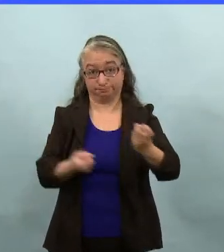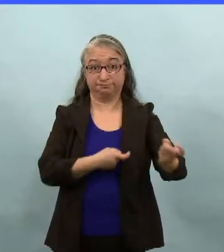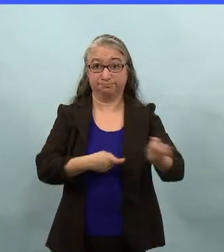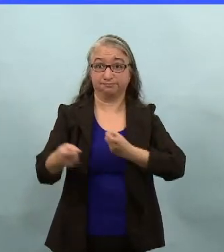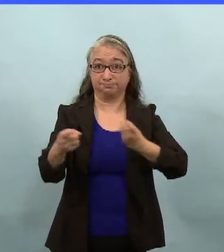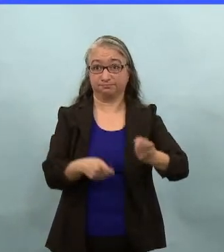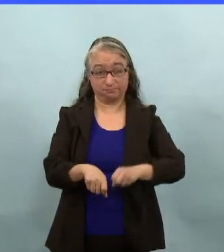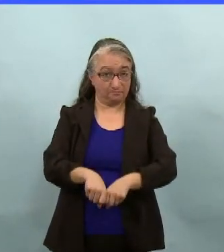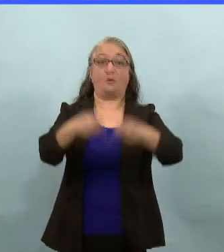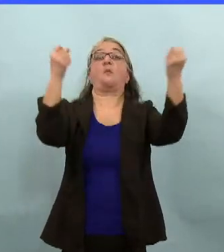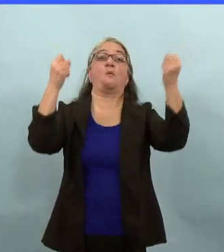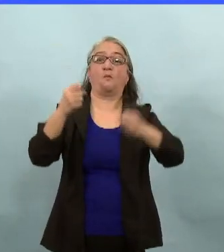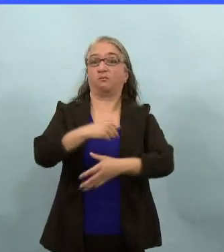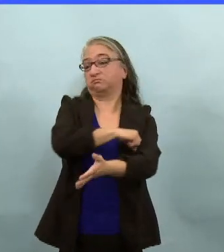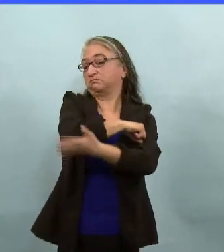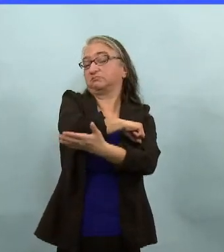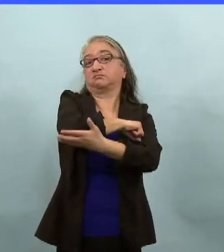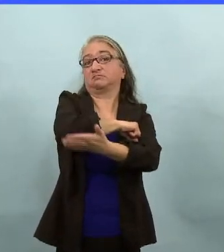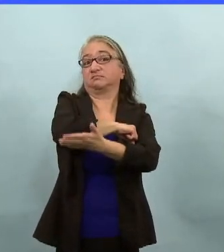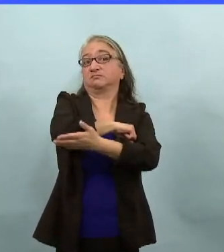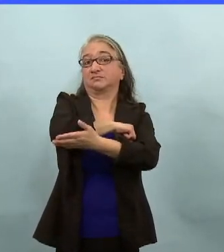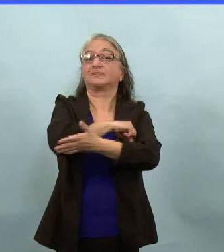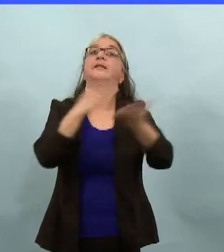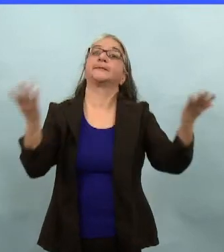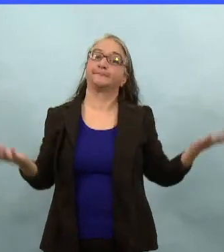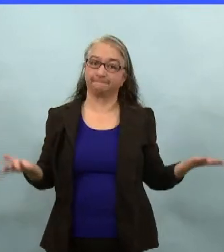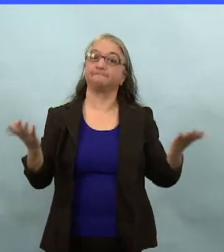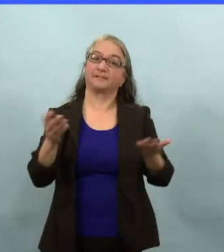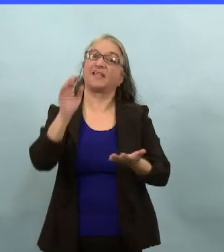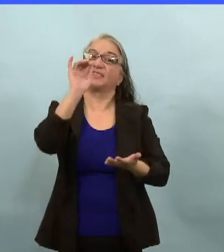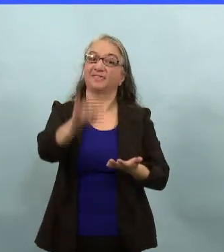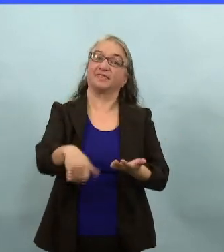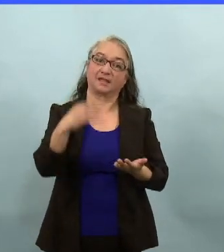and they're tested they're covered positive so that is some of the analysis that's being